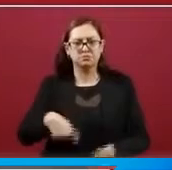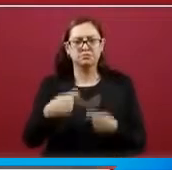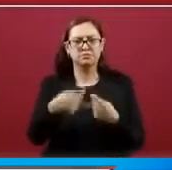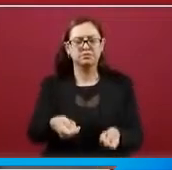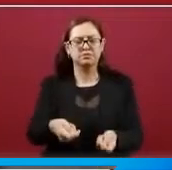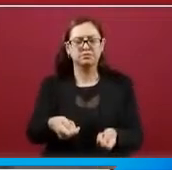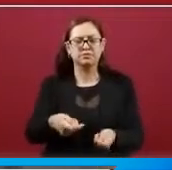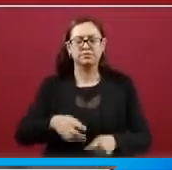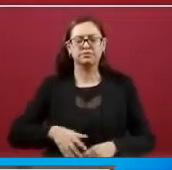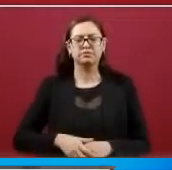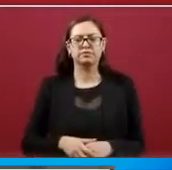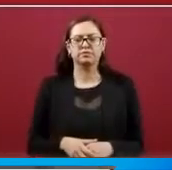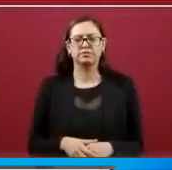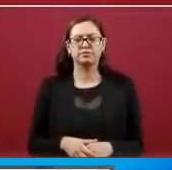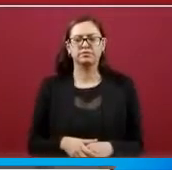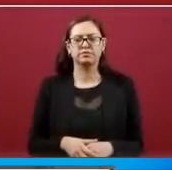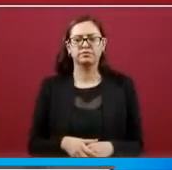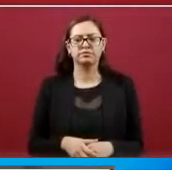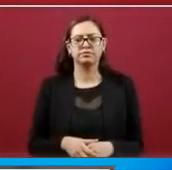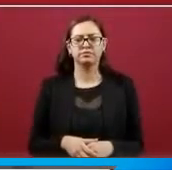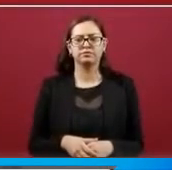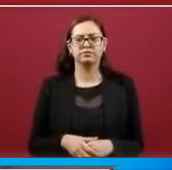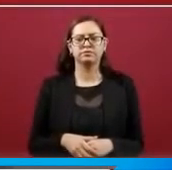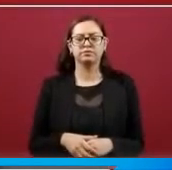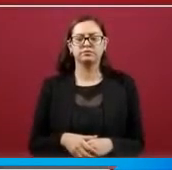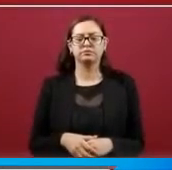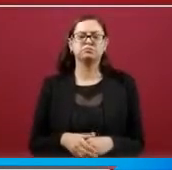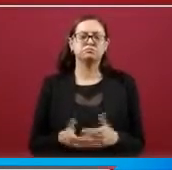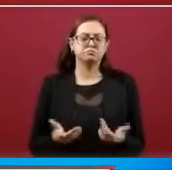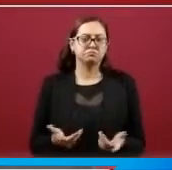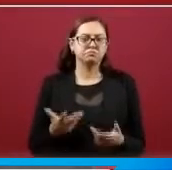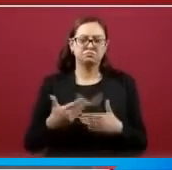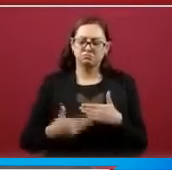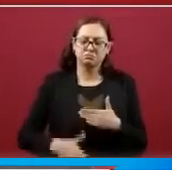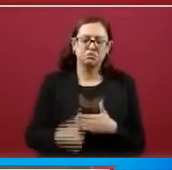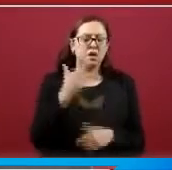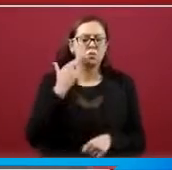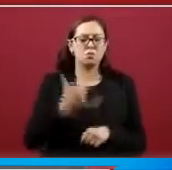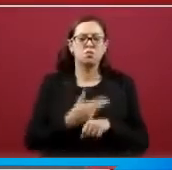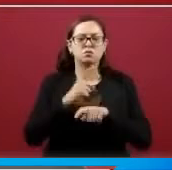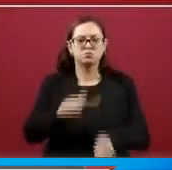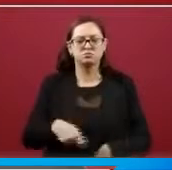The new Minister of the Supreme Court of Justice of the Nation Yasmín Esquivel Mossa is a prepared woman